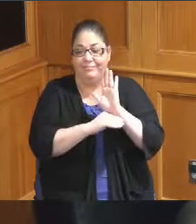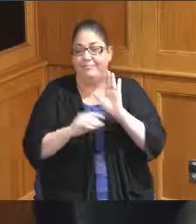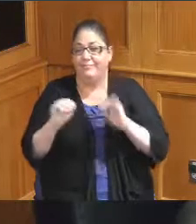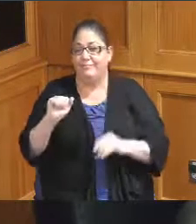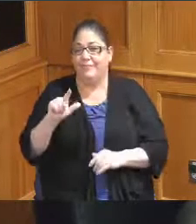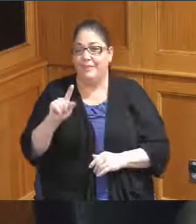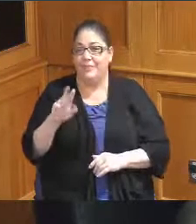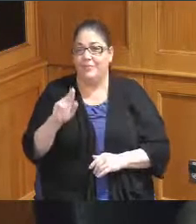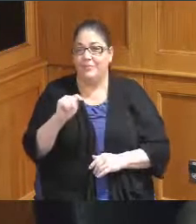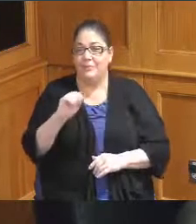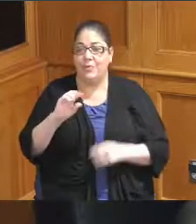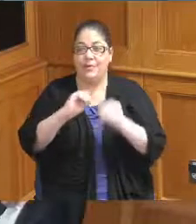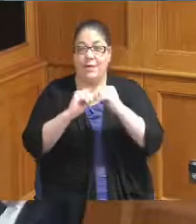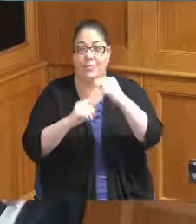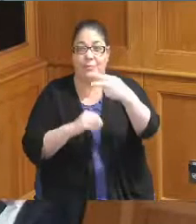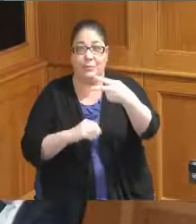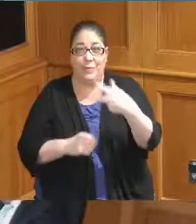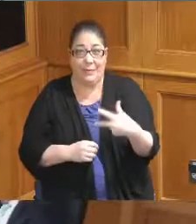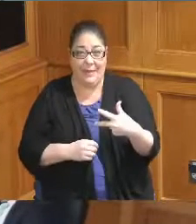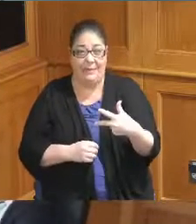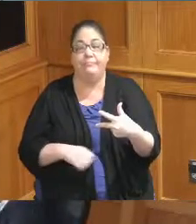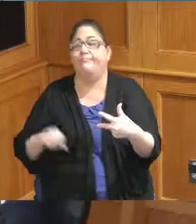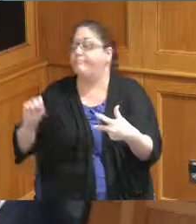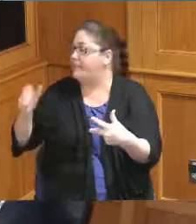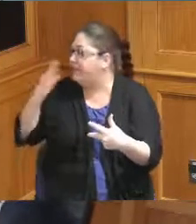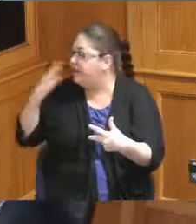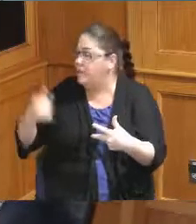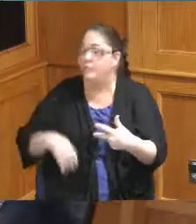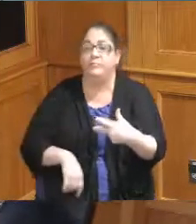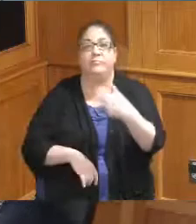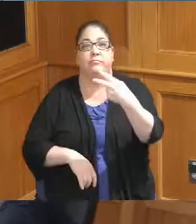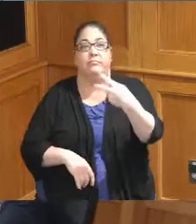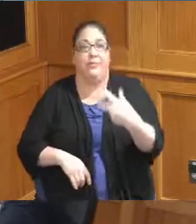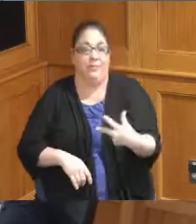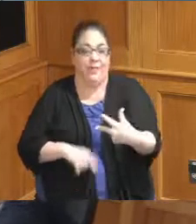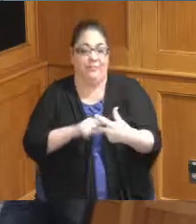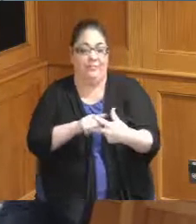three thank you Madam Presidents items two and three are two items related to our health and